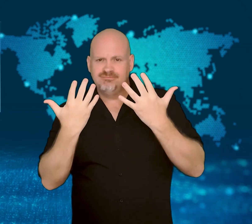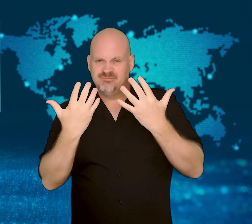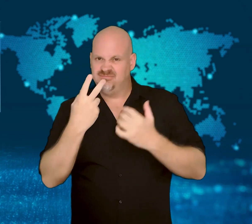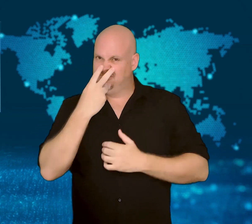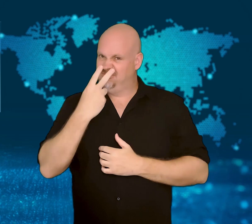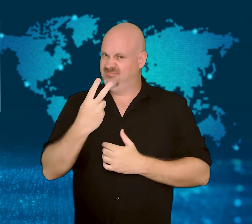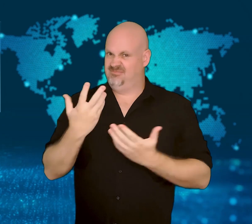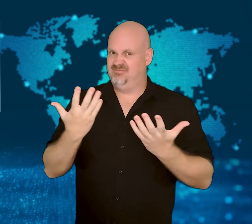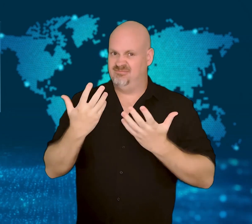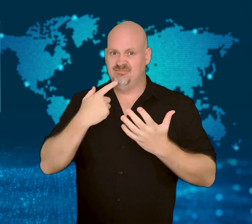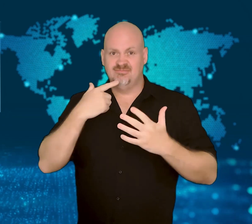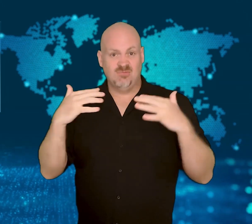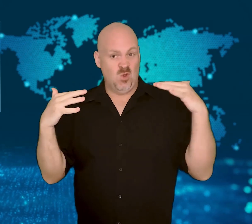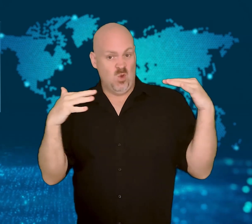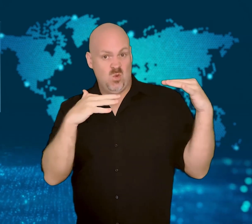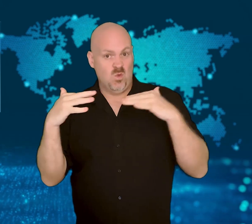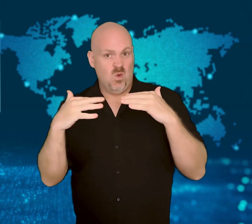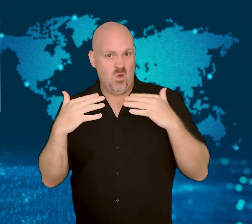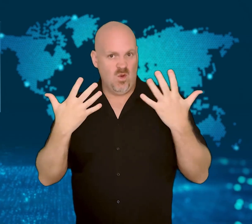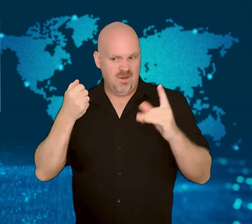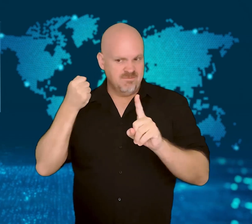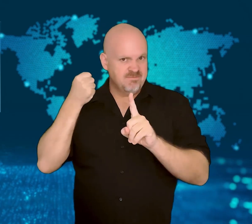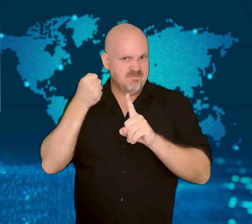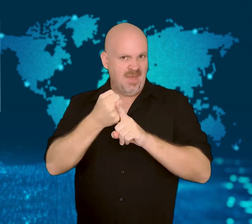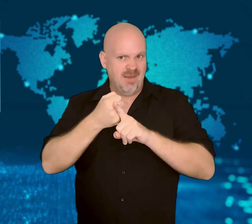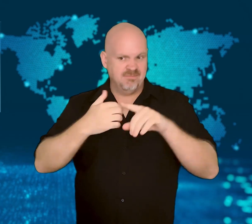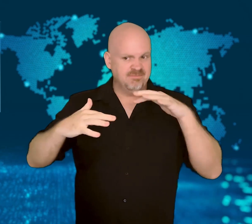on Ukraine's environment.